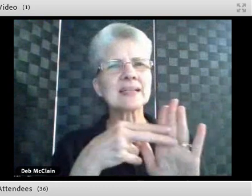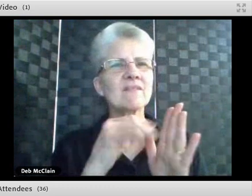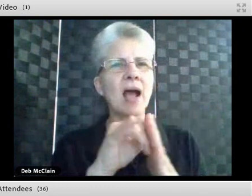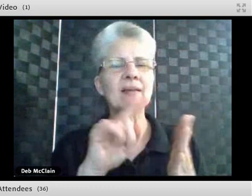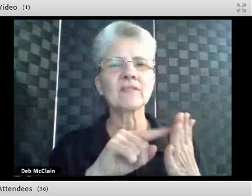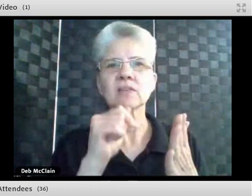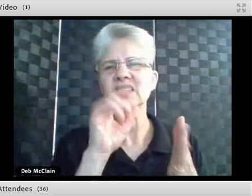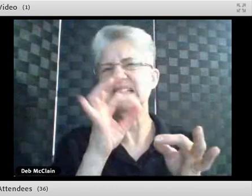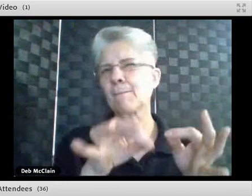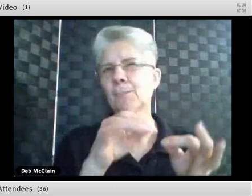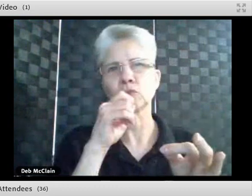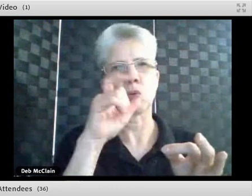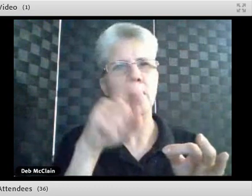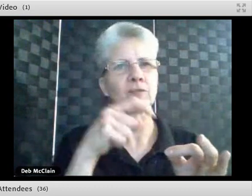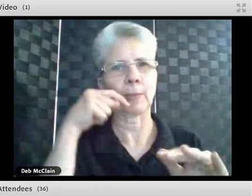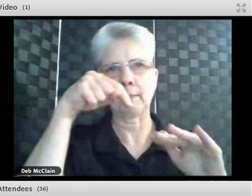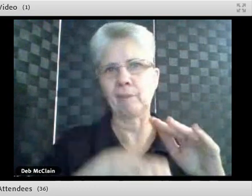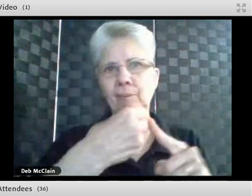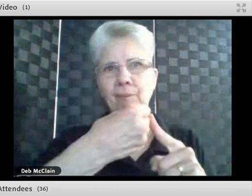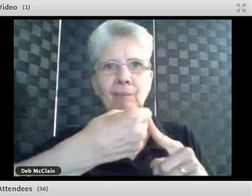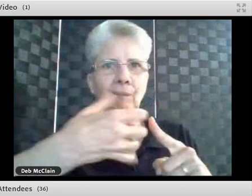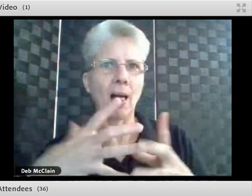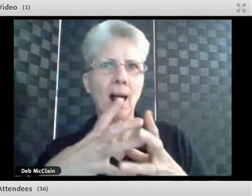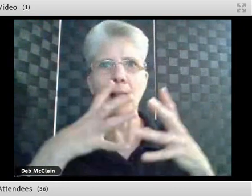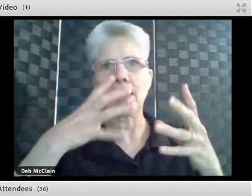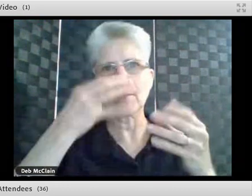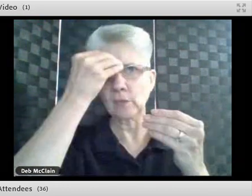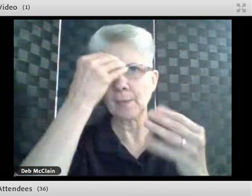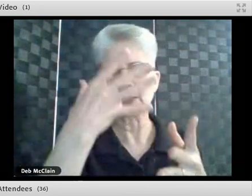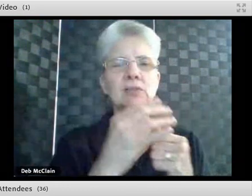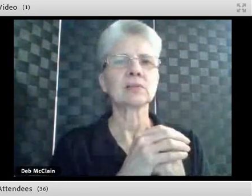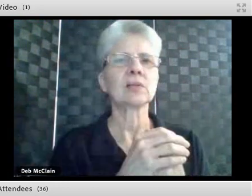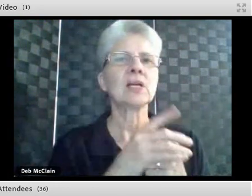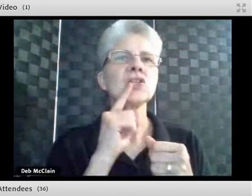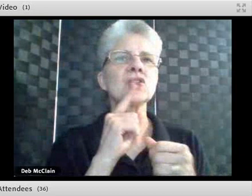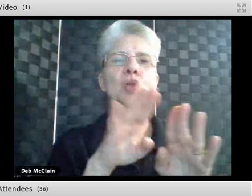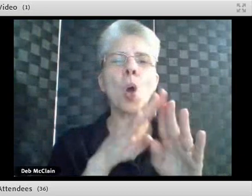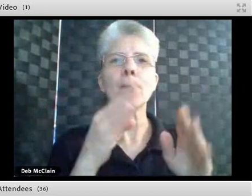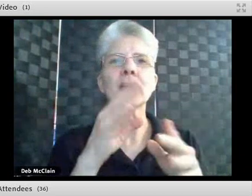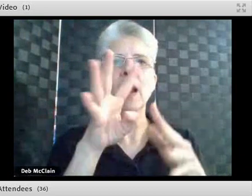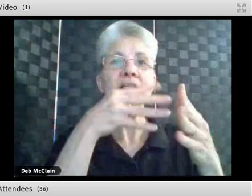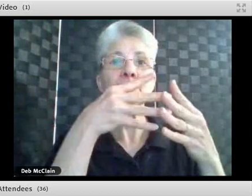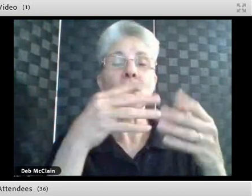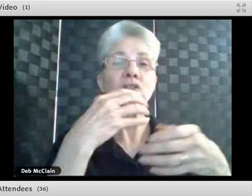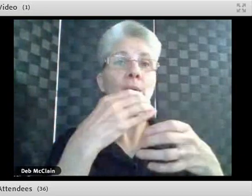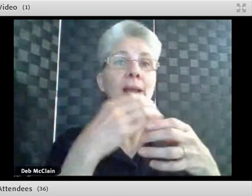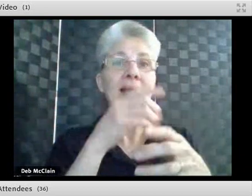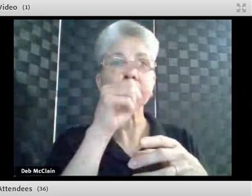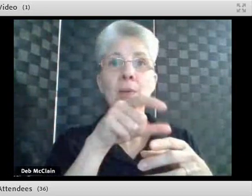It doesn't have to be giant amounts of information. Just open up a spreadsheet, and create some columns.